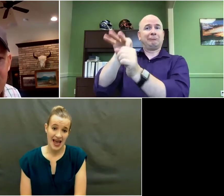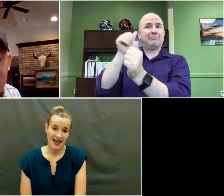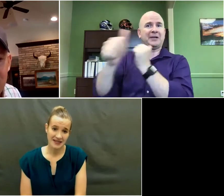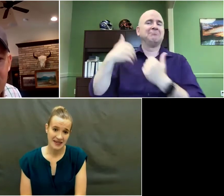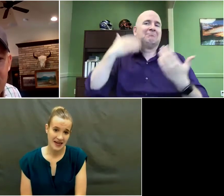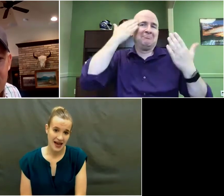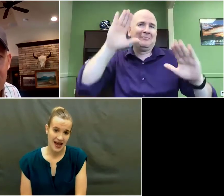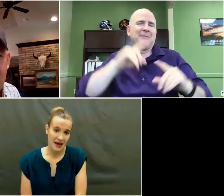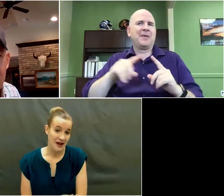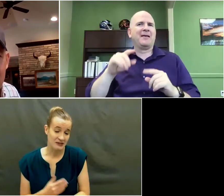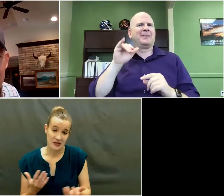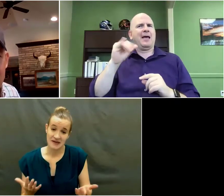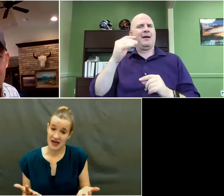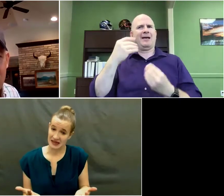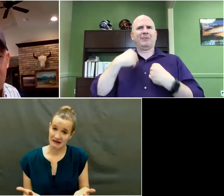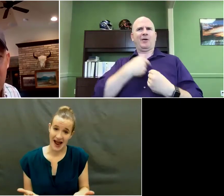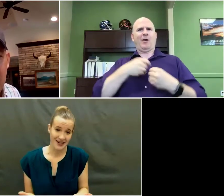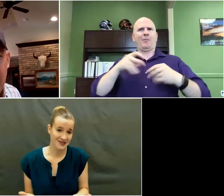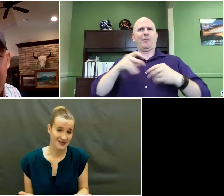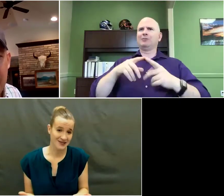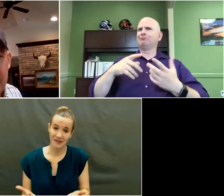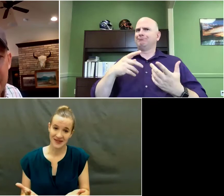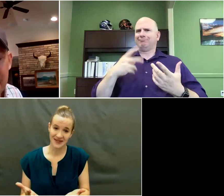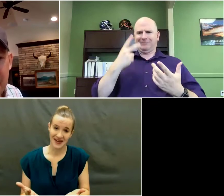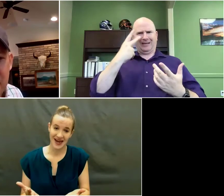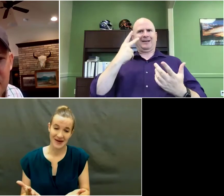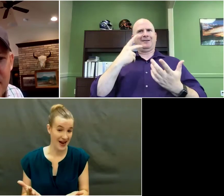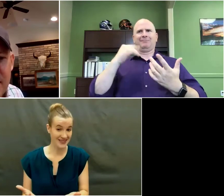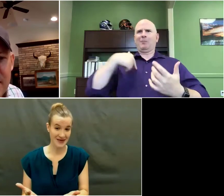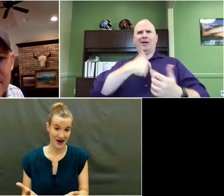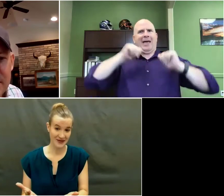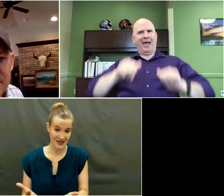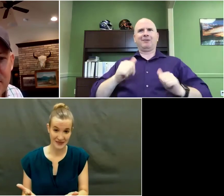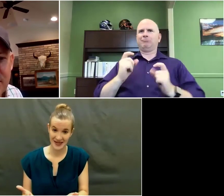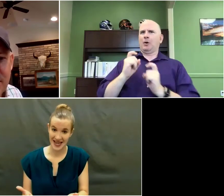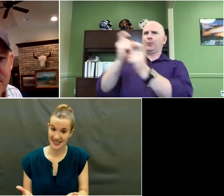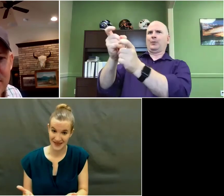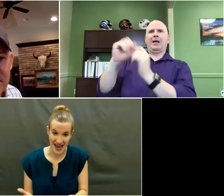And I'm not sure if that letter actually helped pass the Americans Disabilities Act if it had any